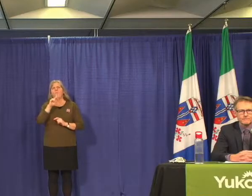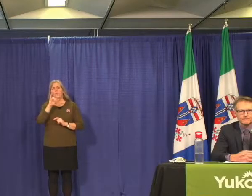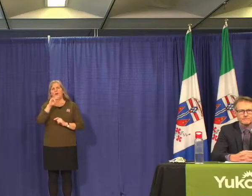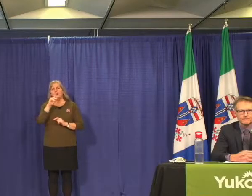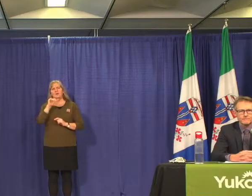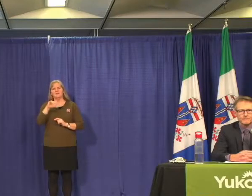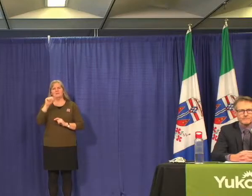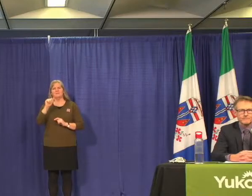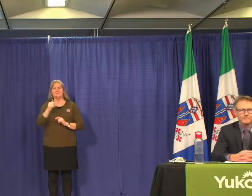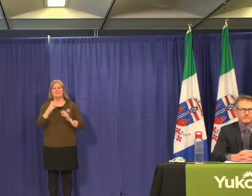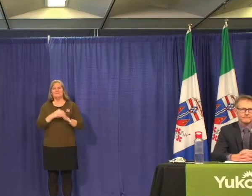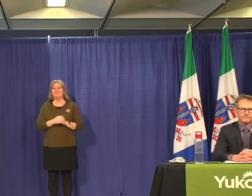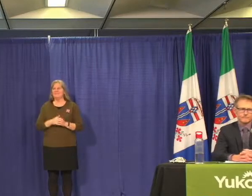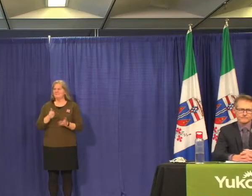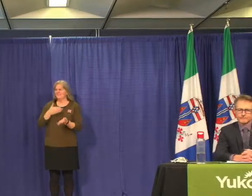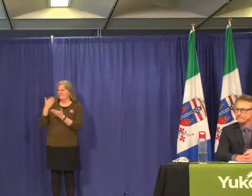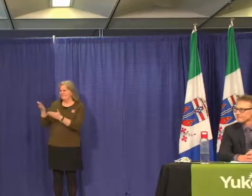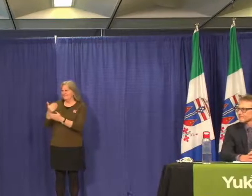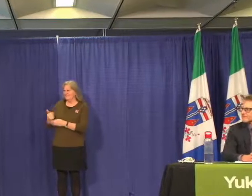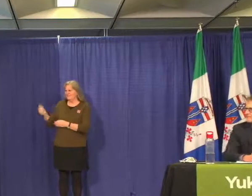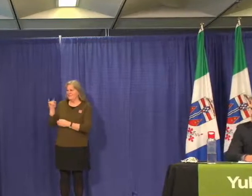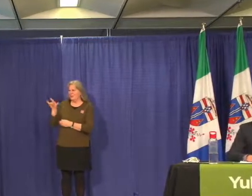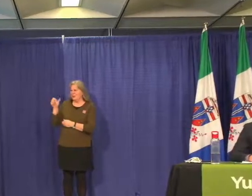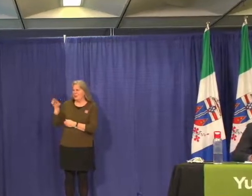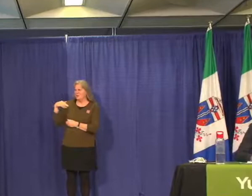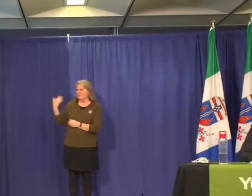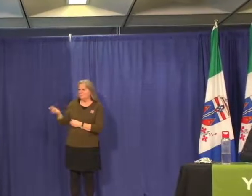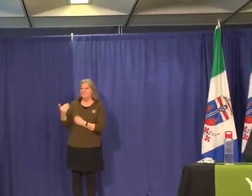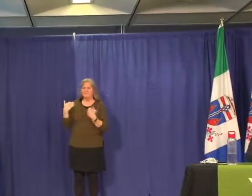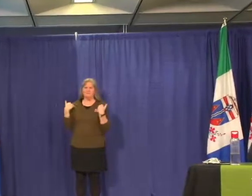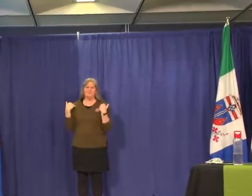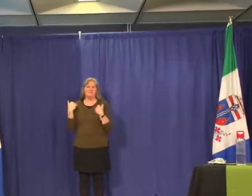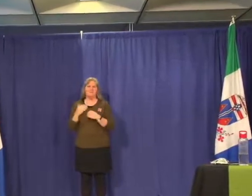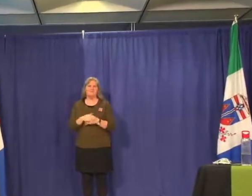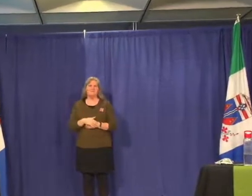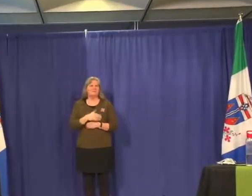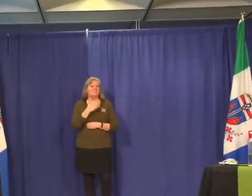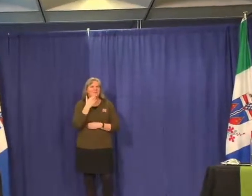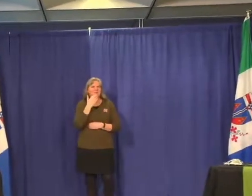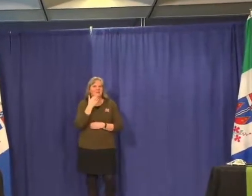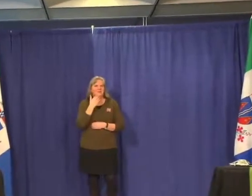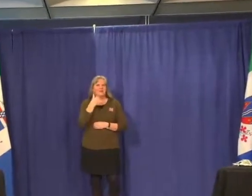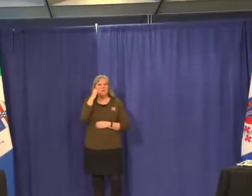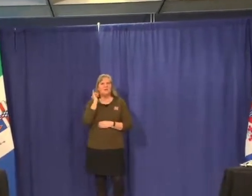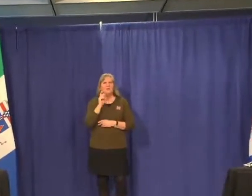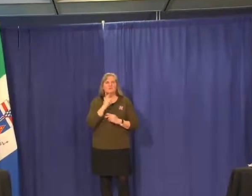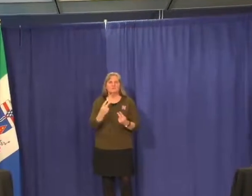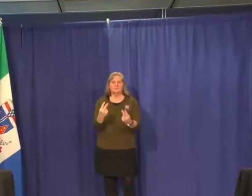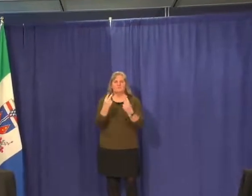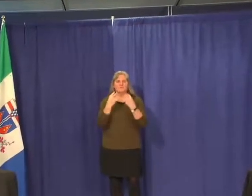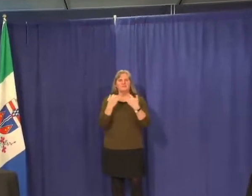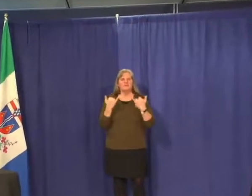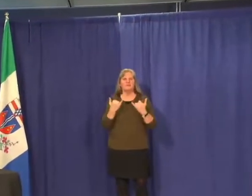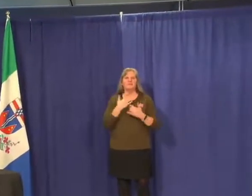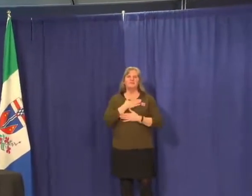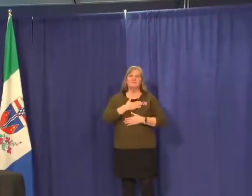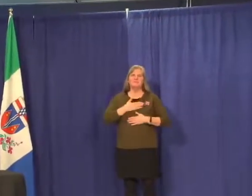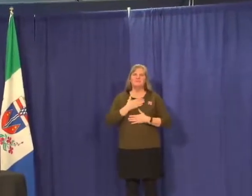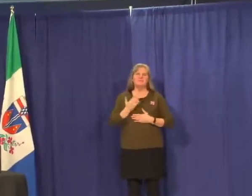Minister Streicker? Thank you, Pat. And thank you, Yukoners, for joining us today.